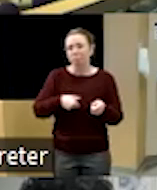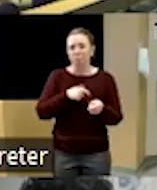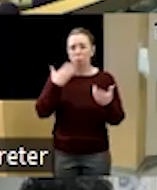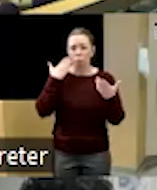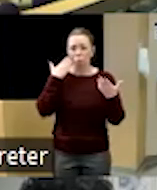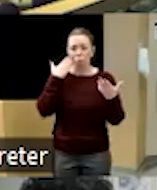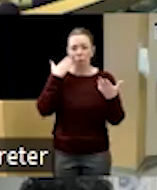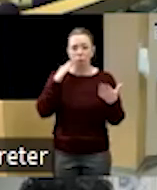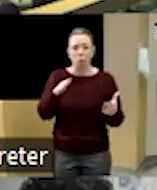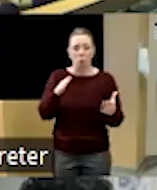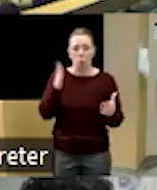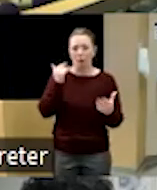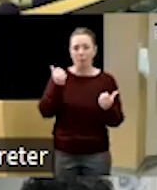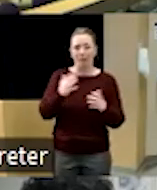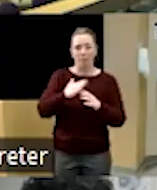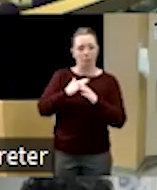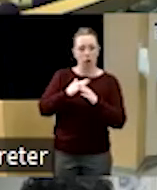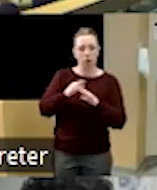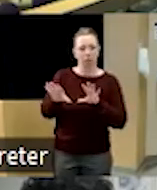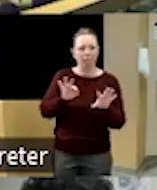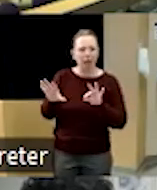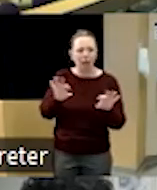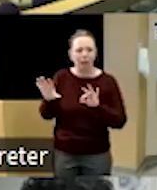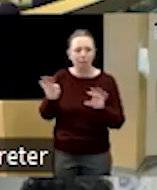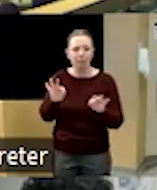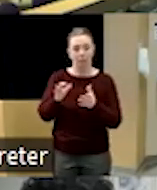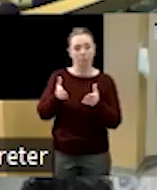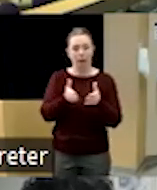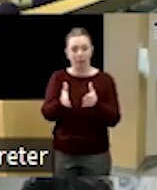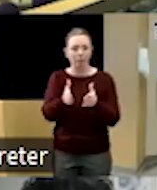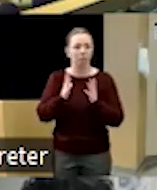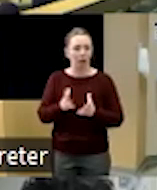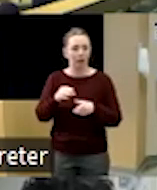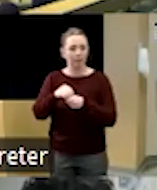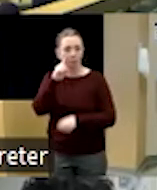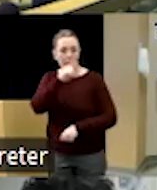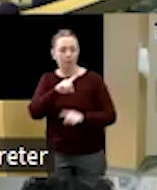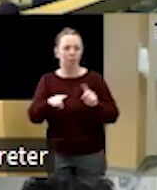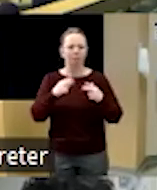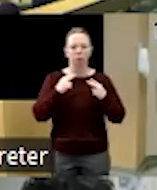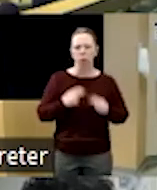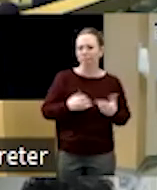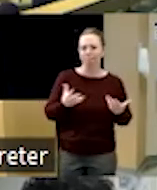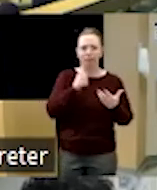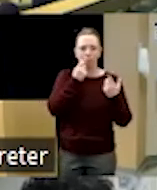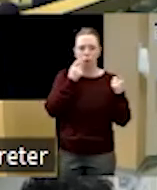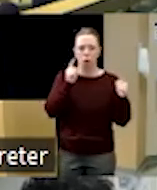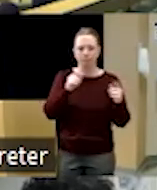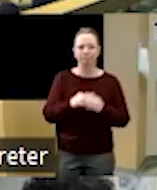selective Pathways work fine in the mice but not in the human um one major question is how can we